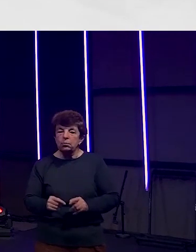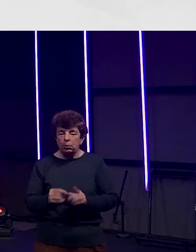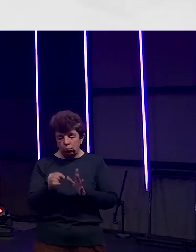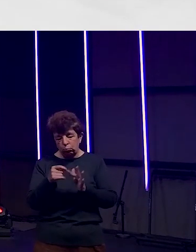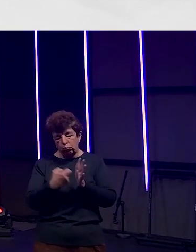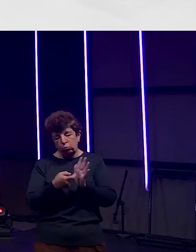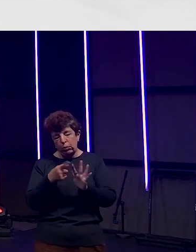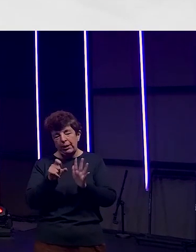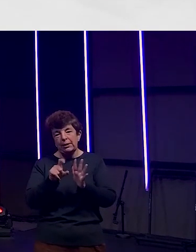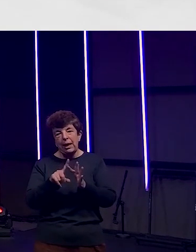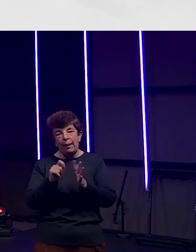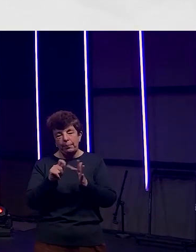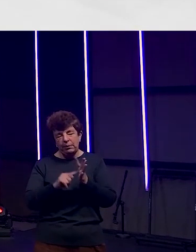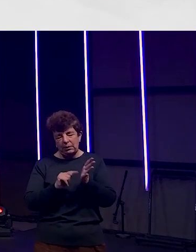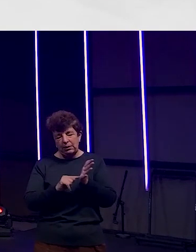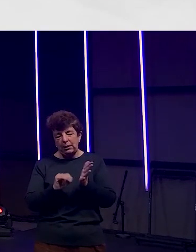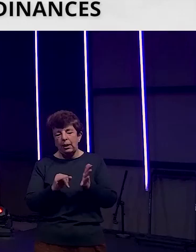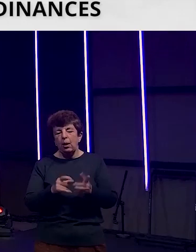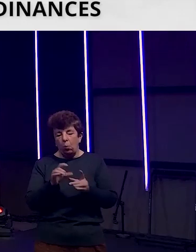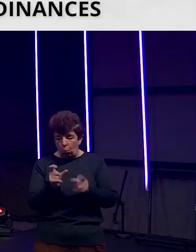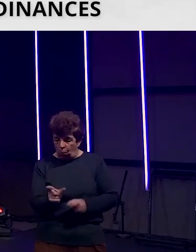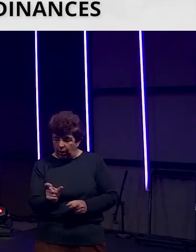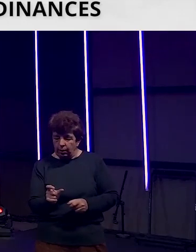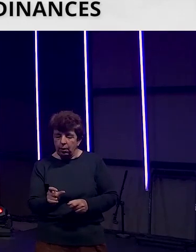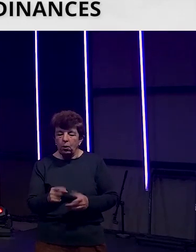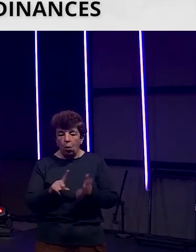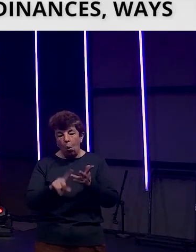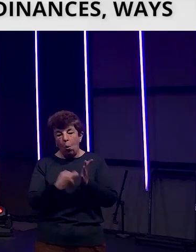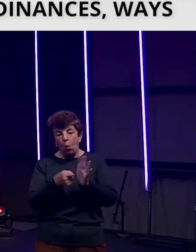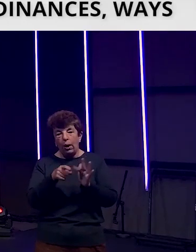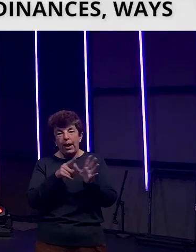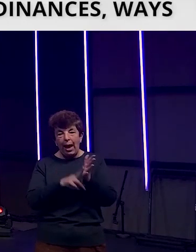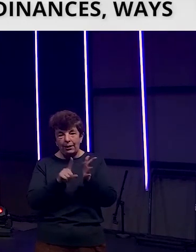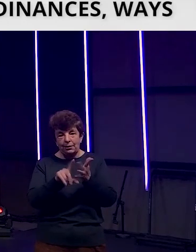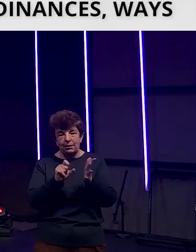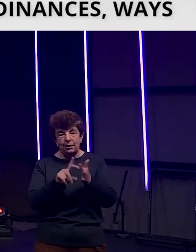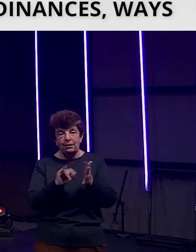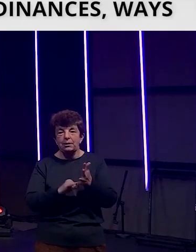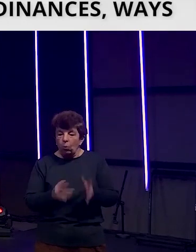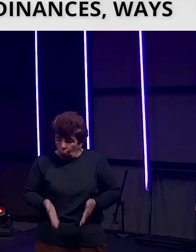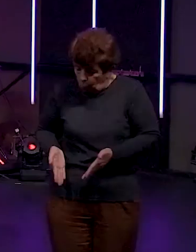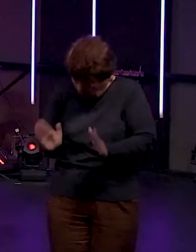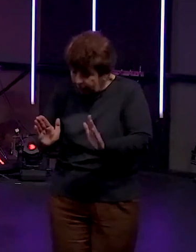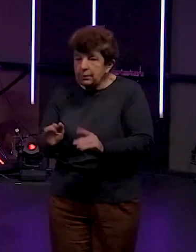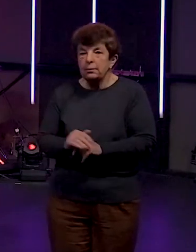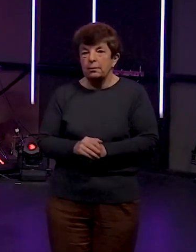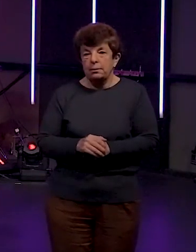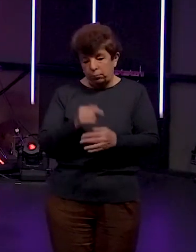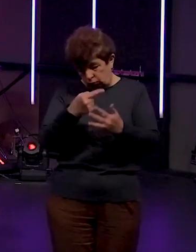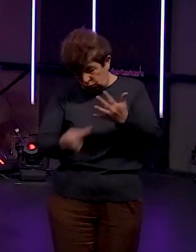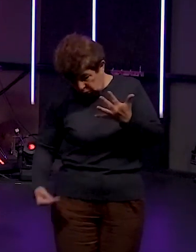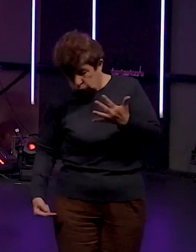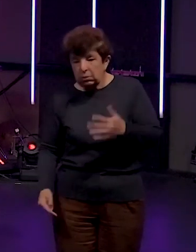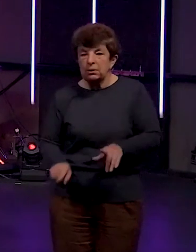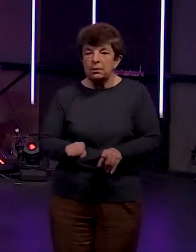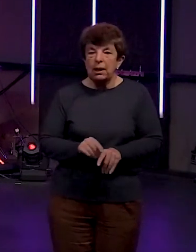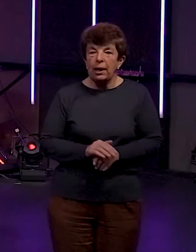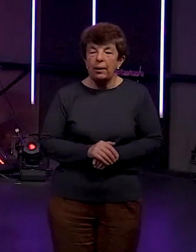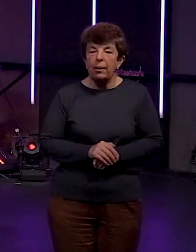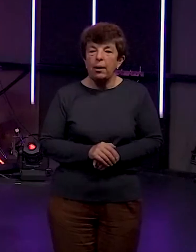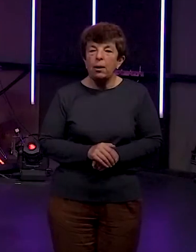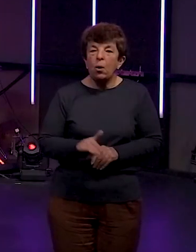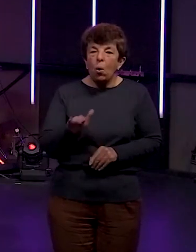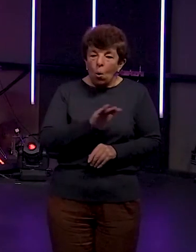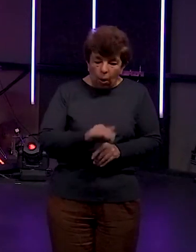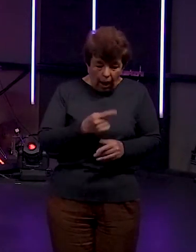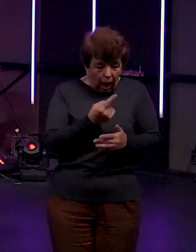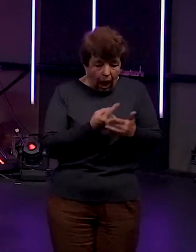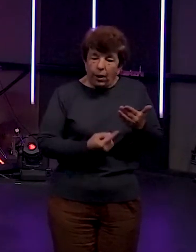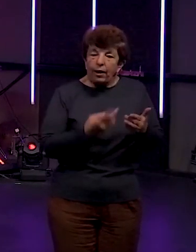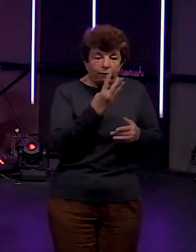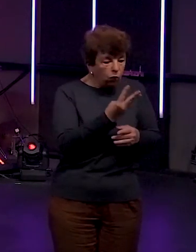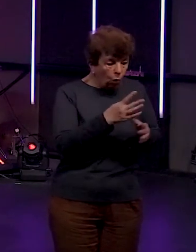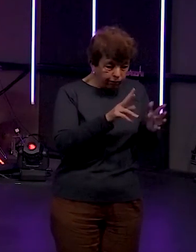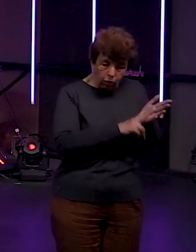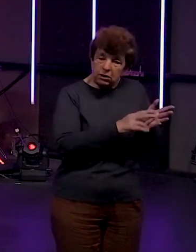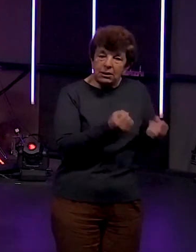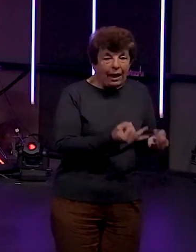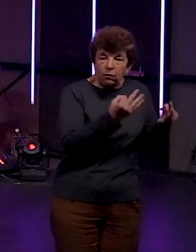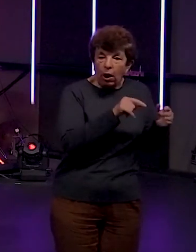word, ordinances, ways. And so as I say in all but four verses one of those words